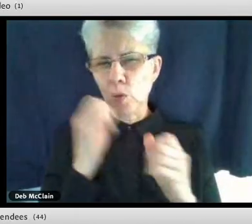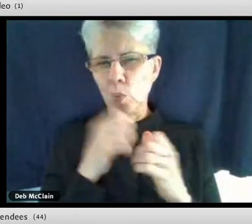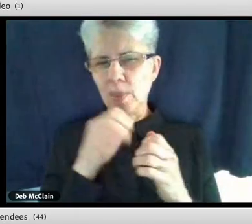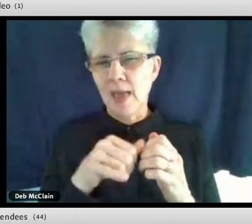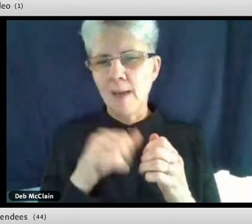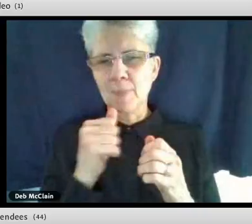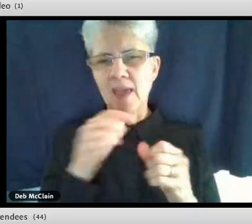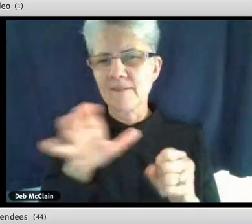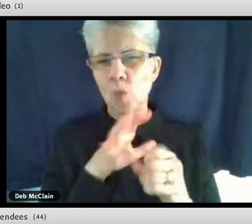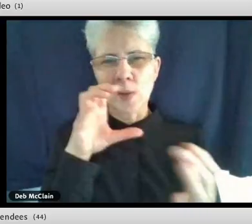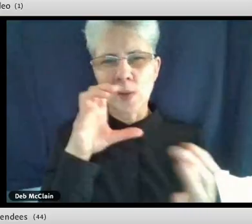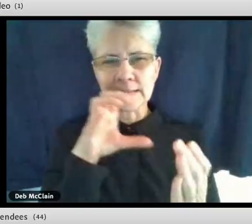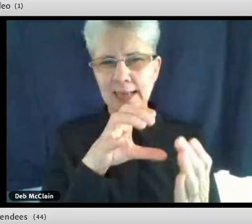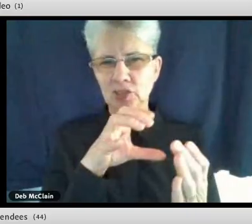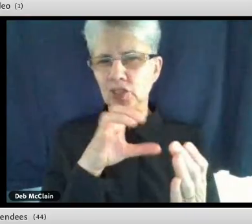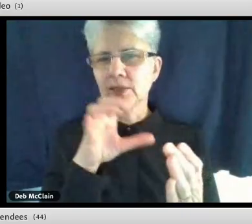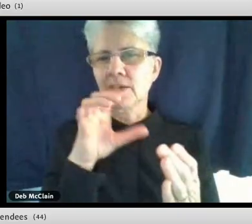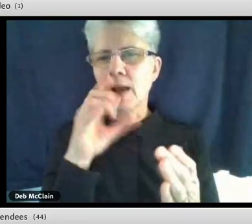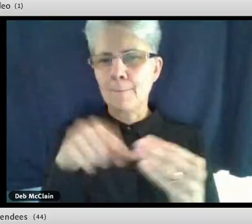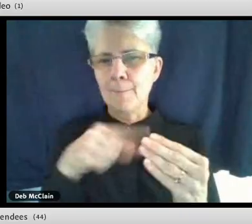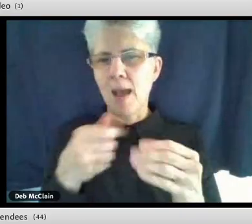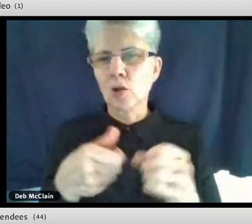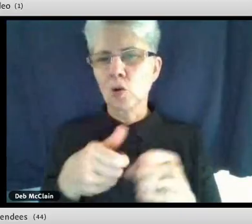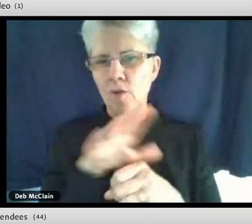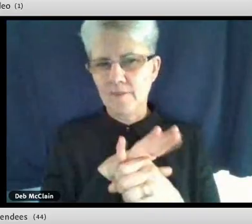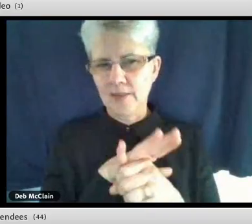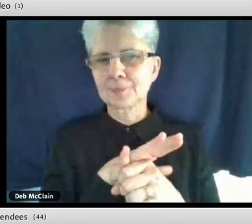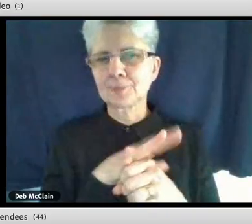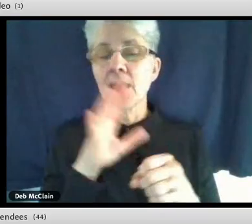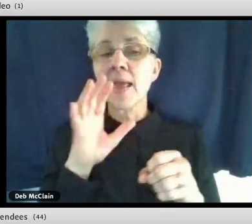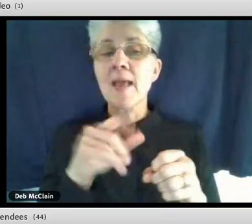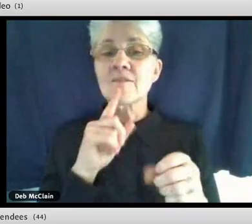In fact, they have, I guess about 12 topics under it,